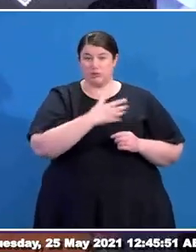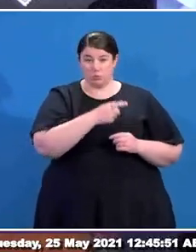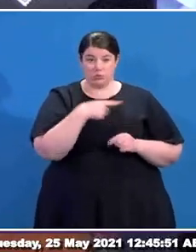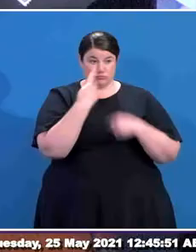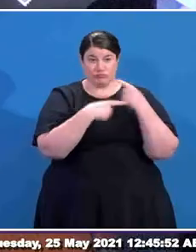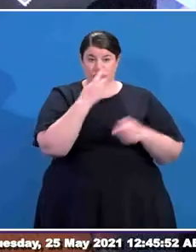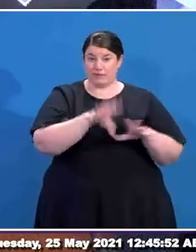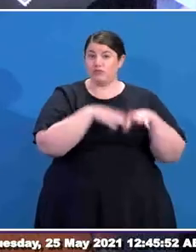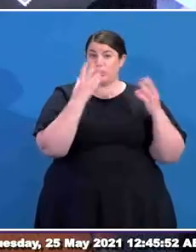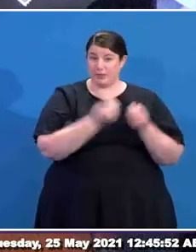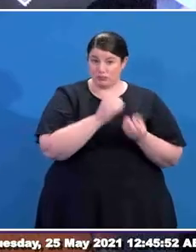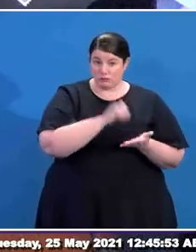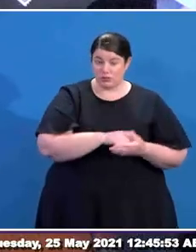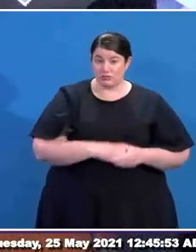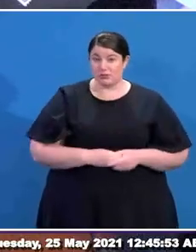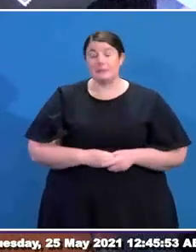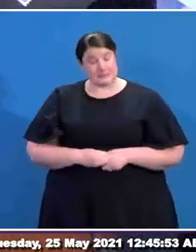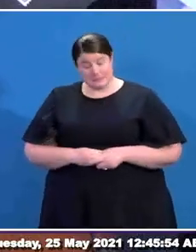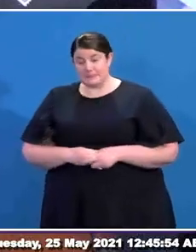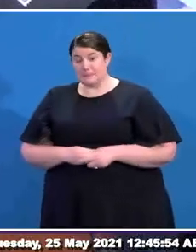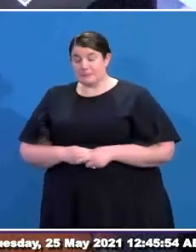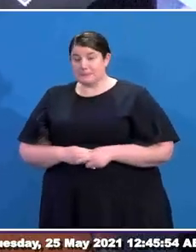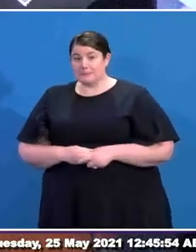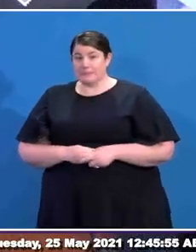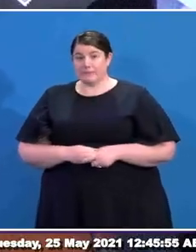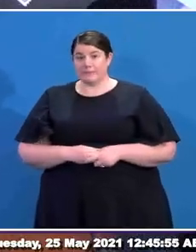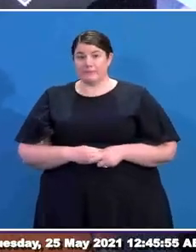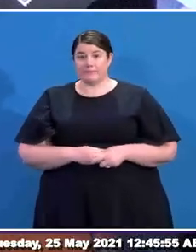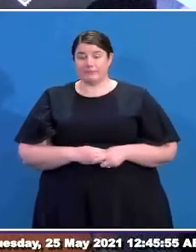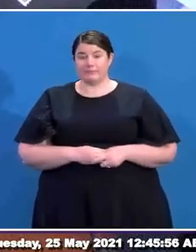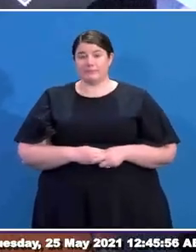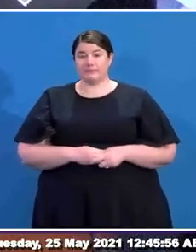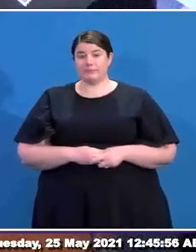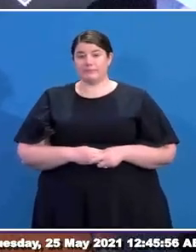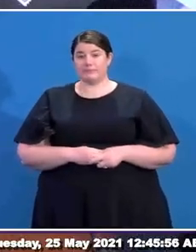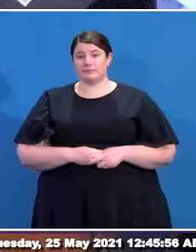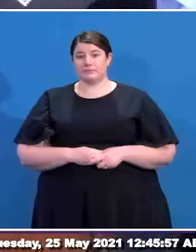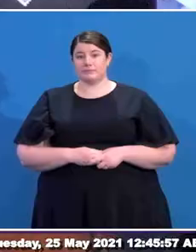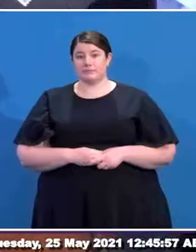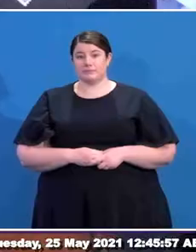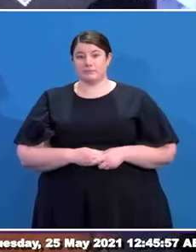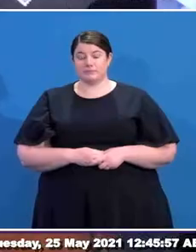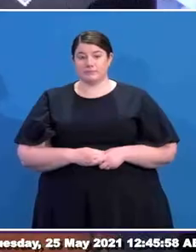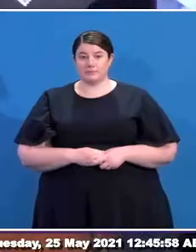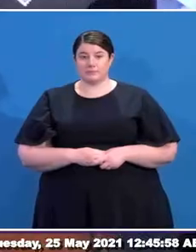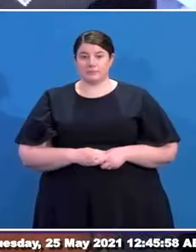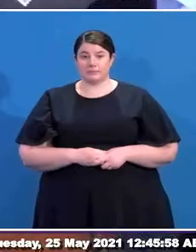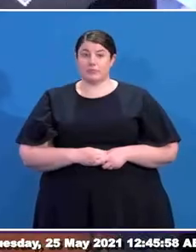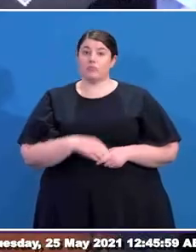Now, you're aware, aren't you, that this disclosure to the Quality and Safeguards